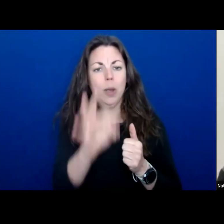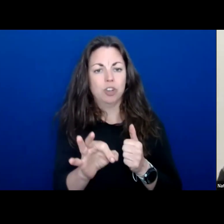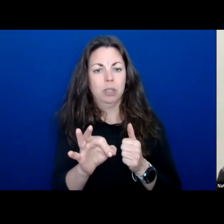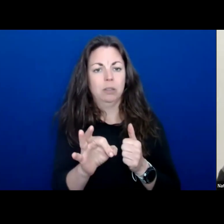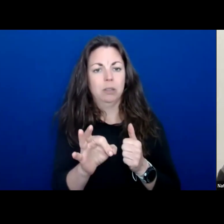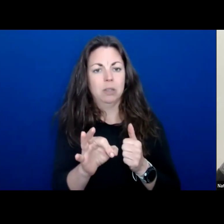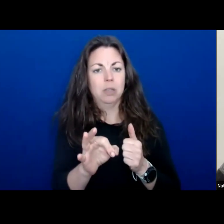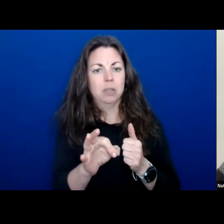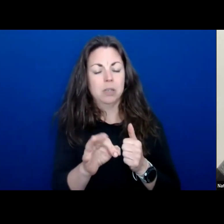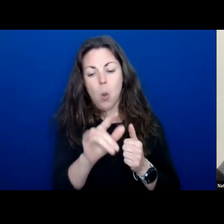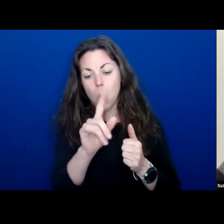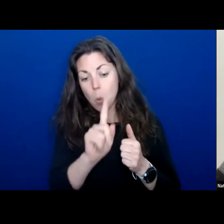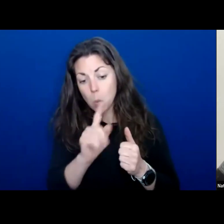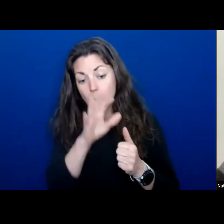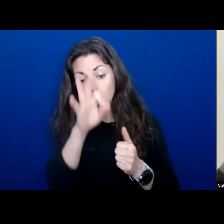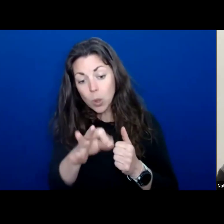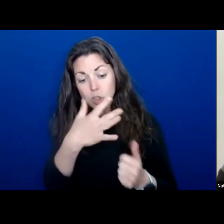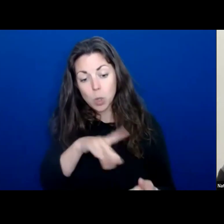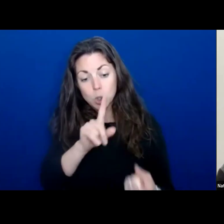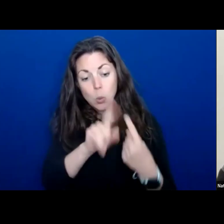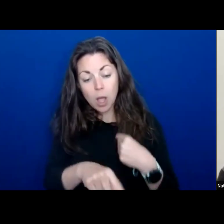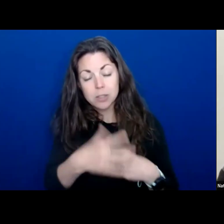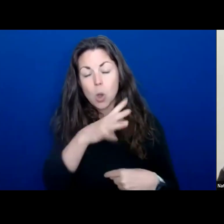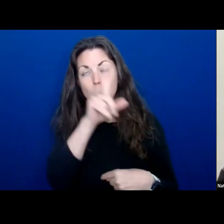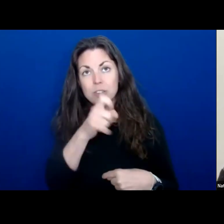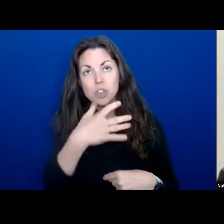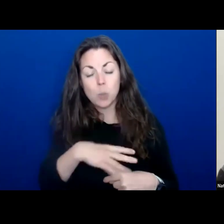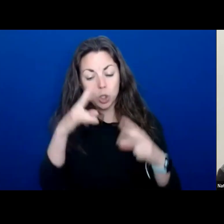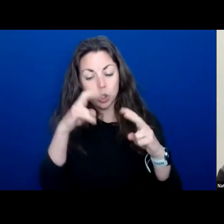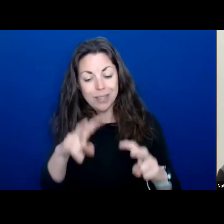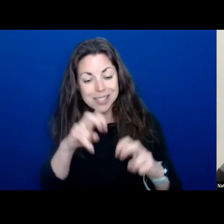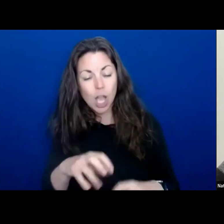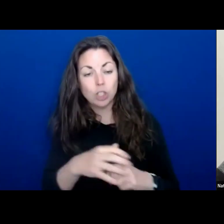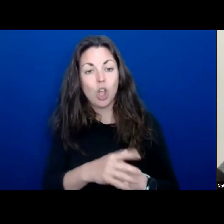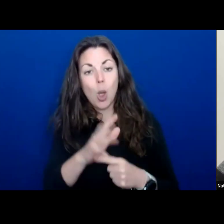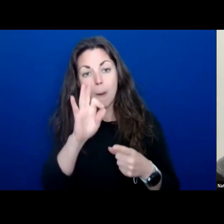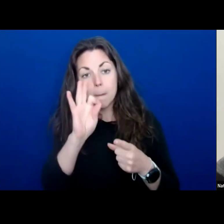that you're looking to address? Or what point it is it that you're actually trying to investigate?